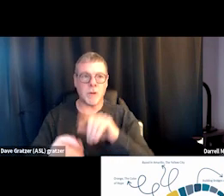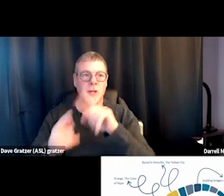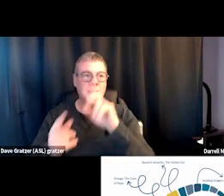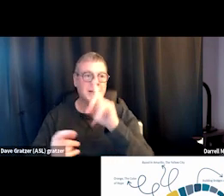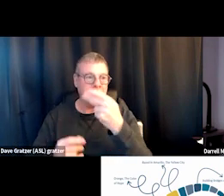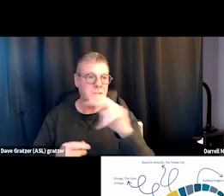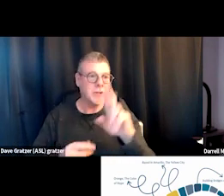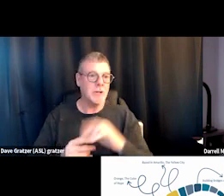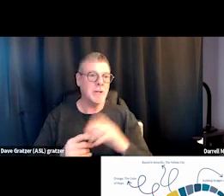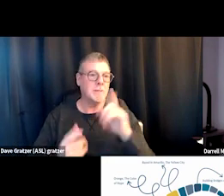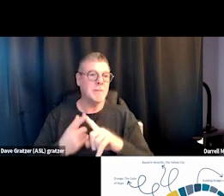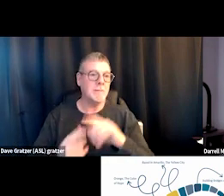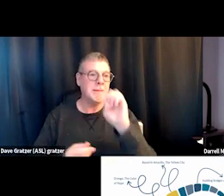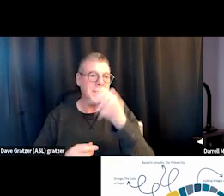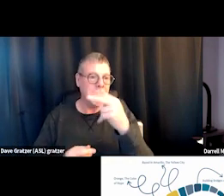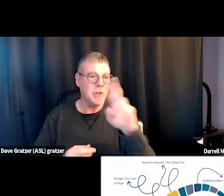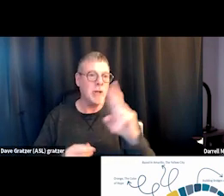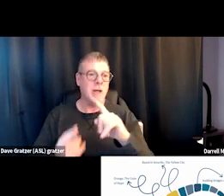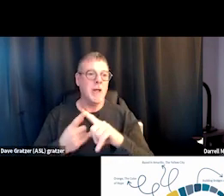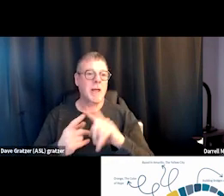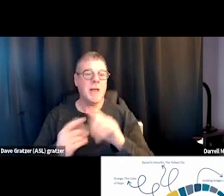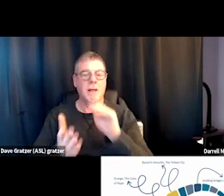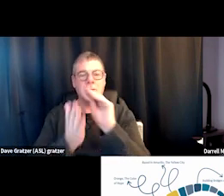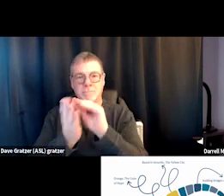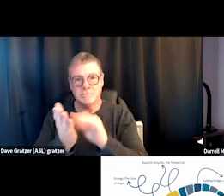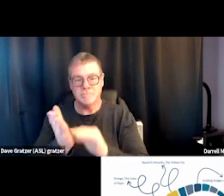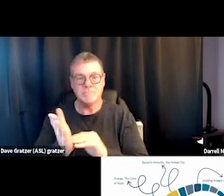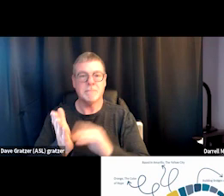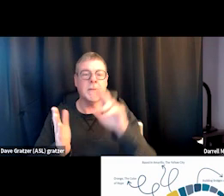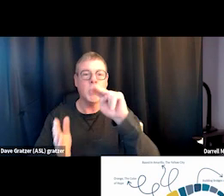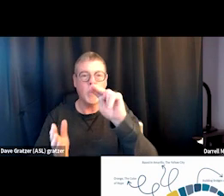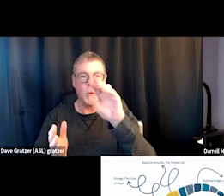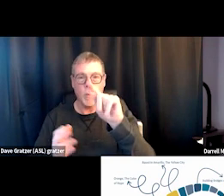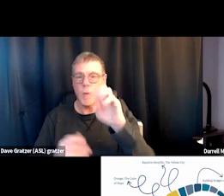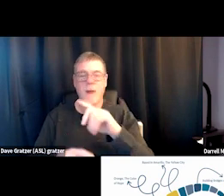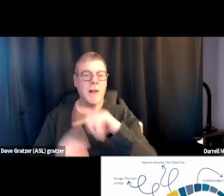doing acknowledgment of referrals, entering notes into the EHR, so it's not just licensed professionals